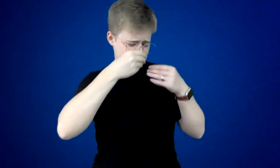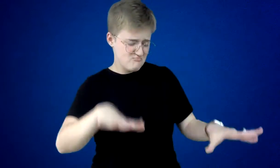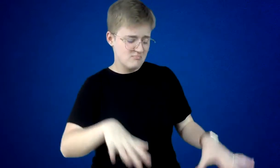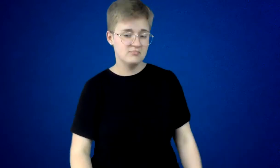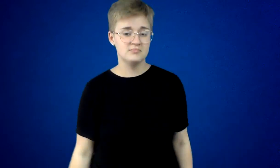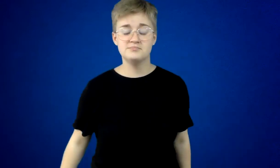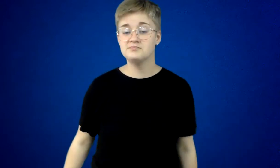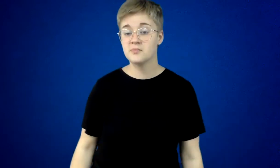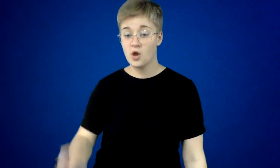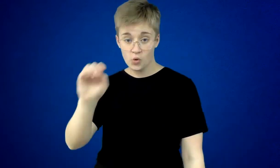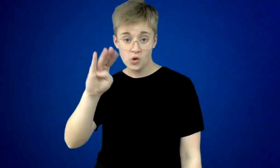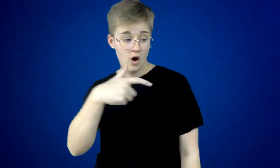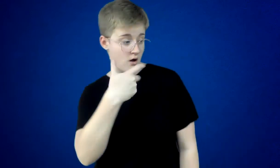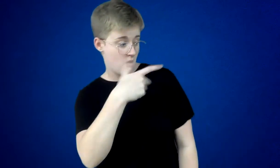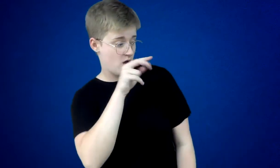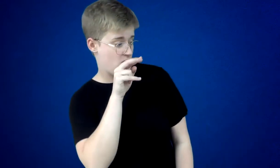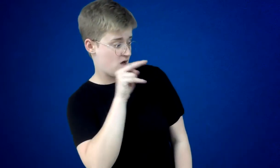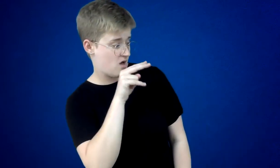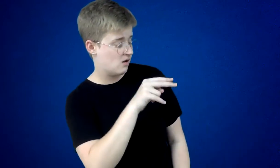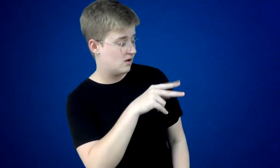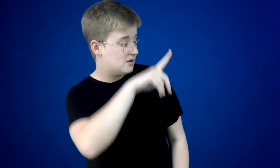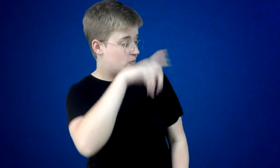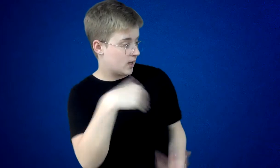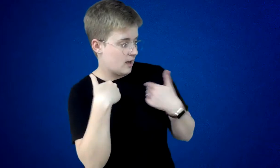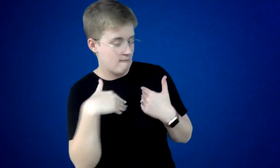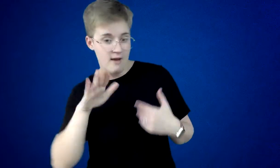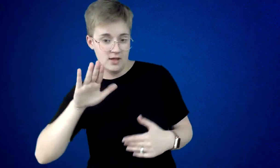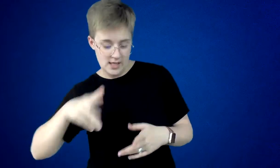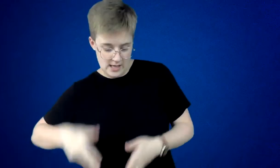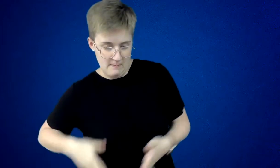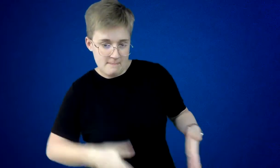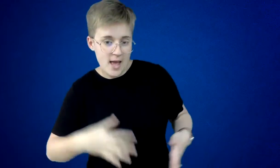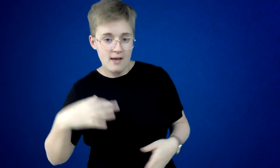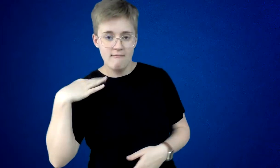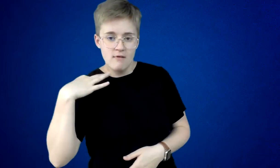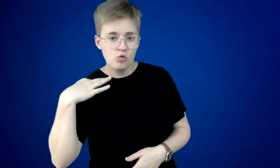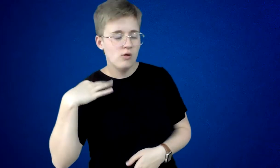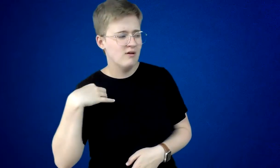Rob watched her. Because she was wearing his jeans and his shirt, it was like looking into